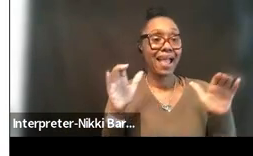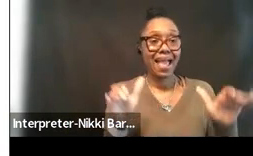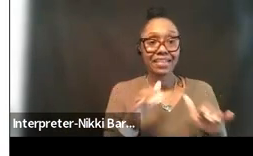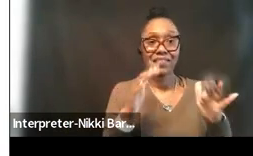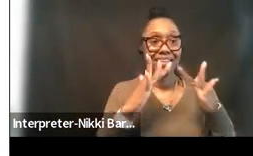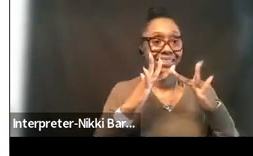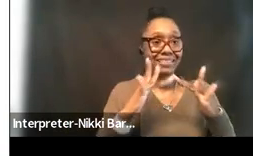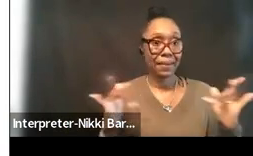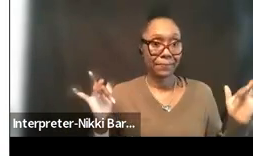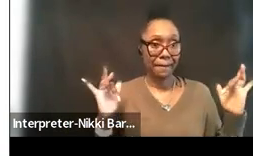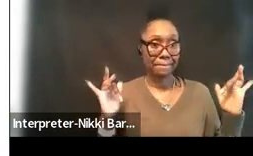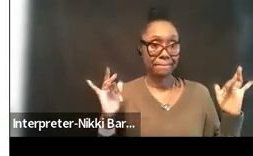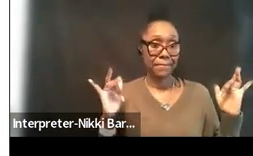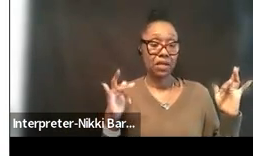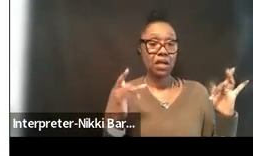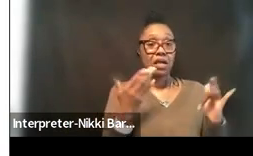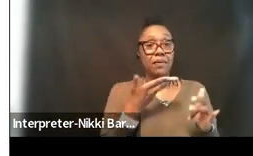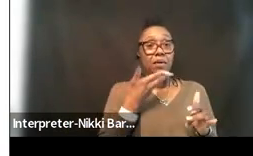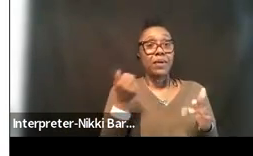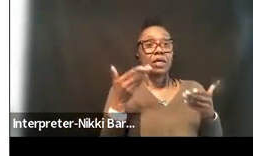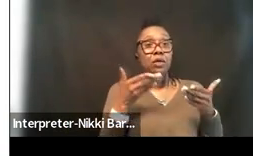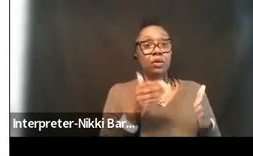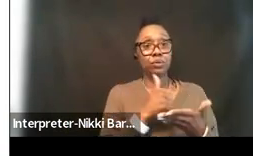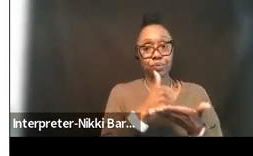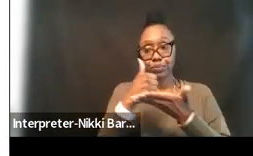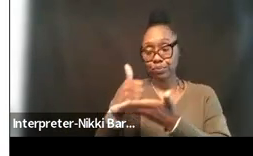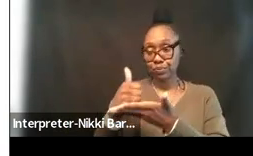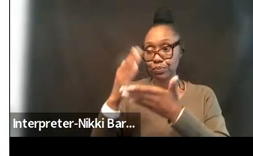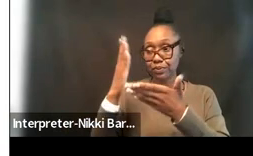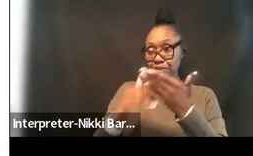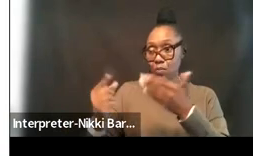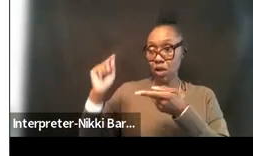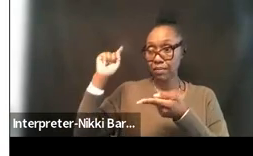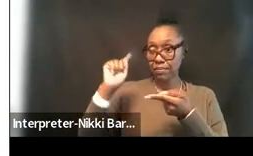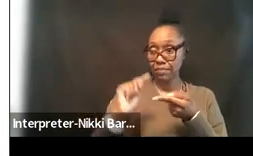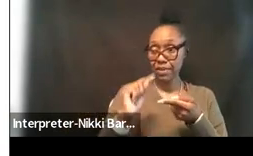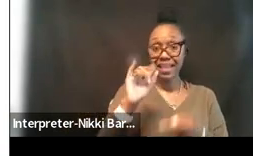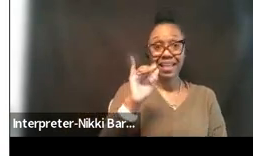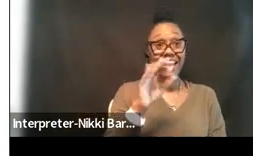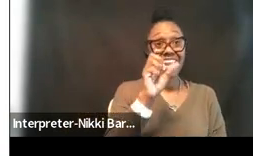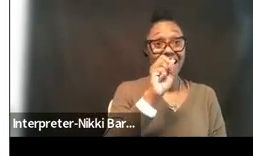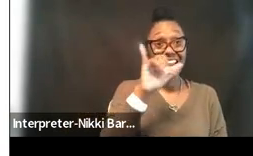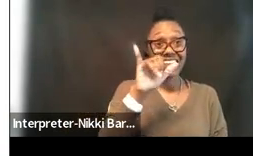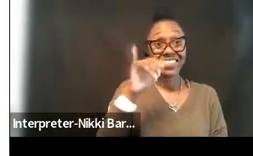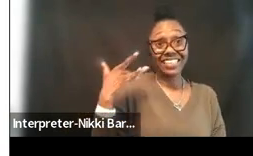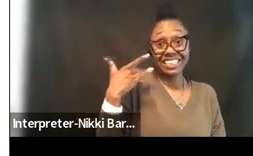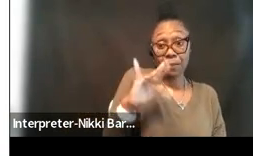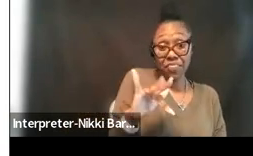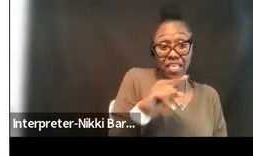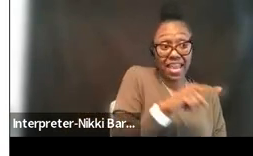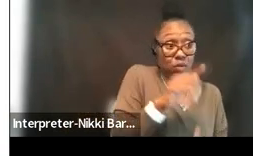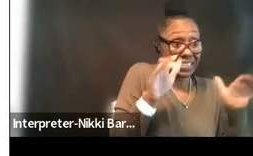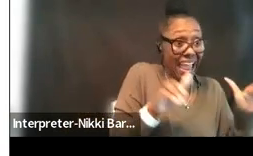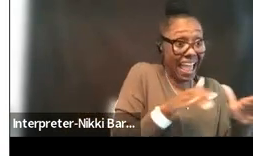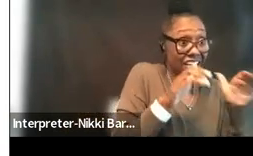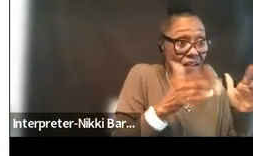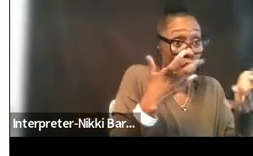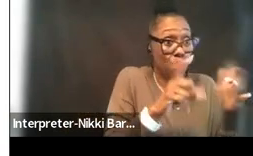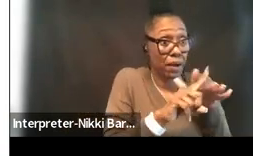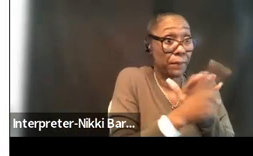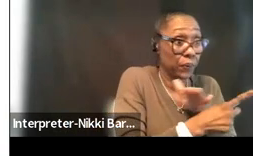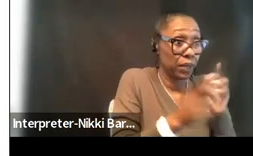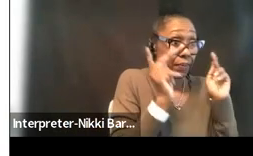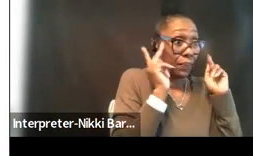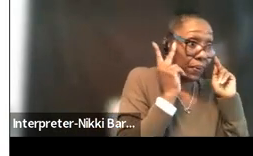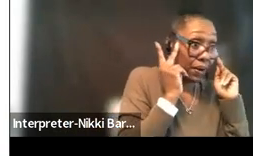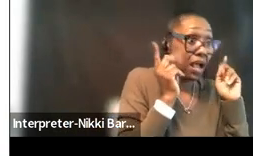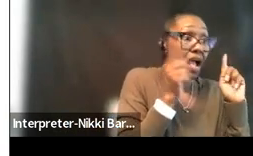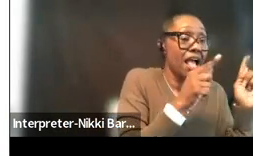So the best way to help someone de-escalate if their sympathetic nervous system was activated is to do these tools that we will go through that will activate the parasympathetic nervous system.